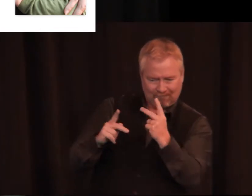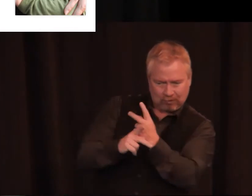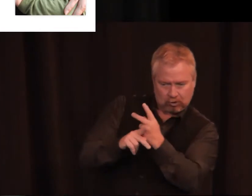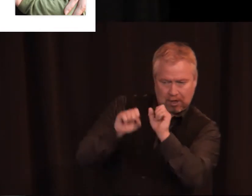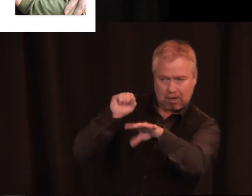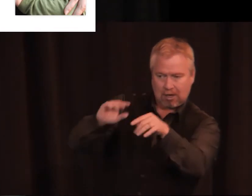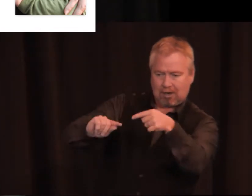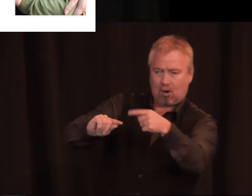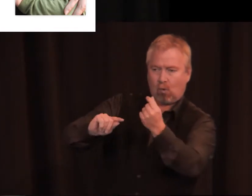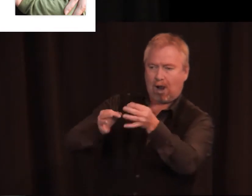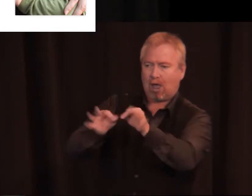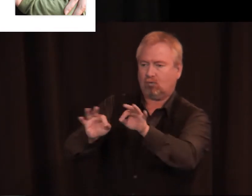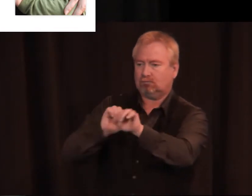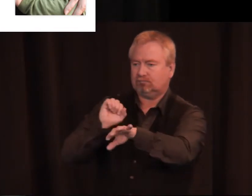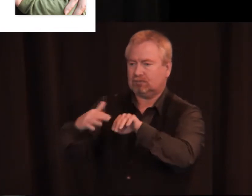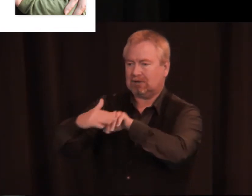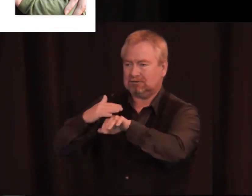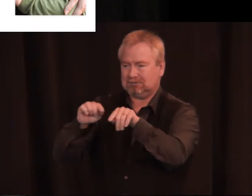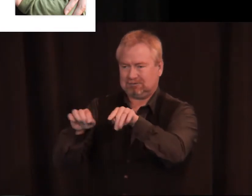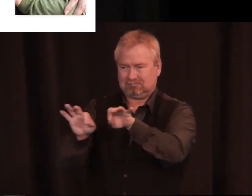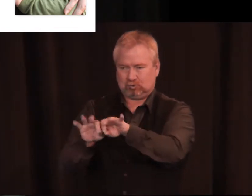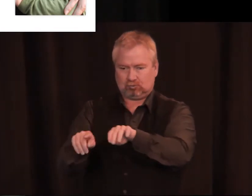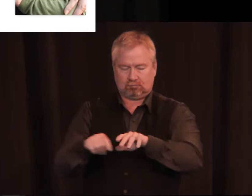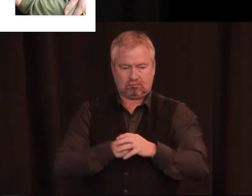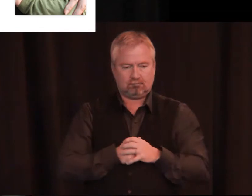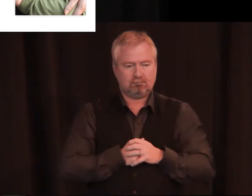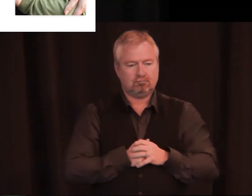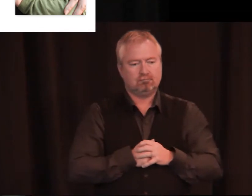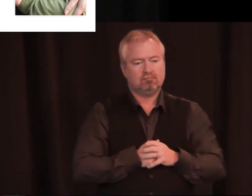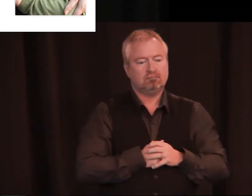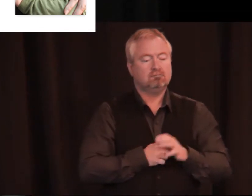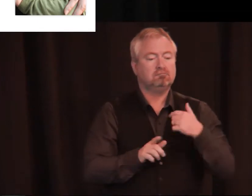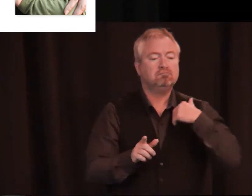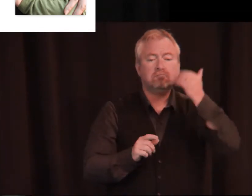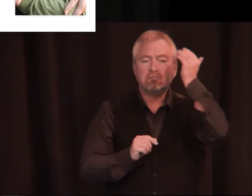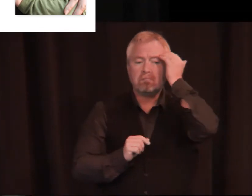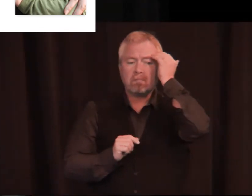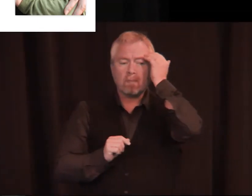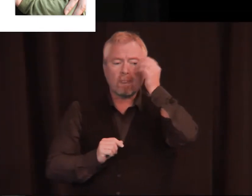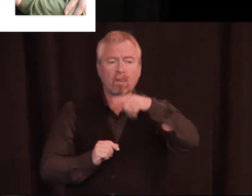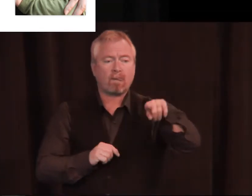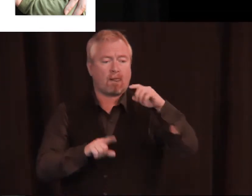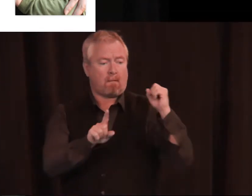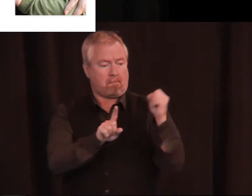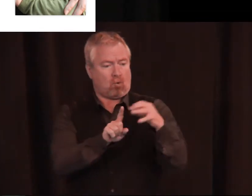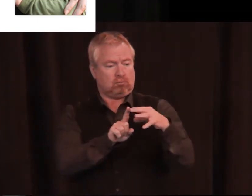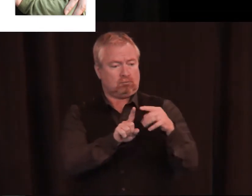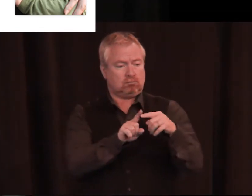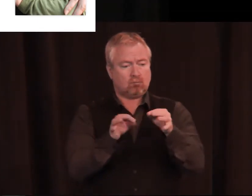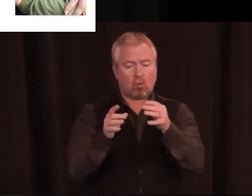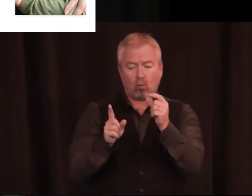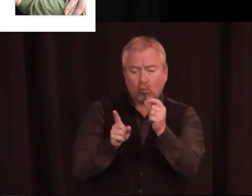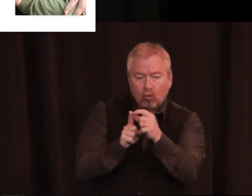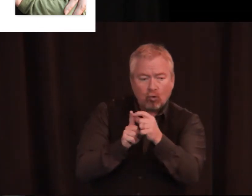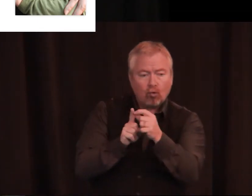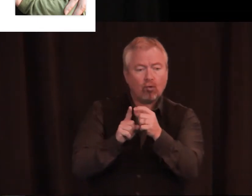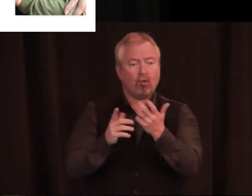We know that just having exposure to words, having exposure to language